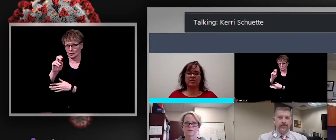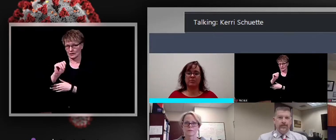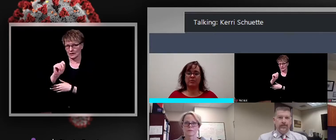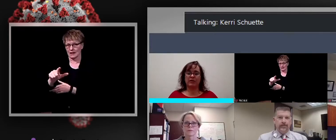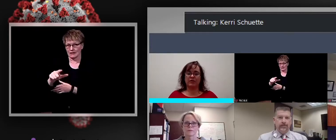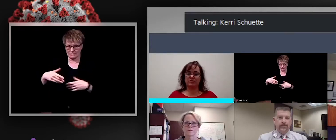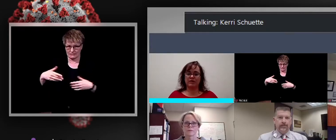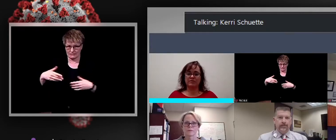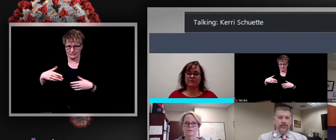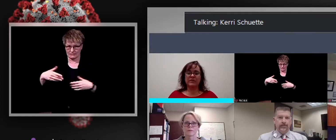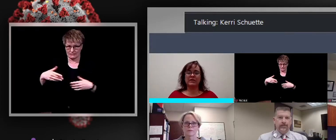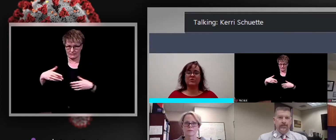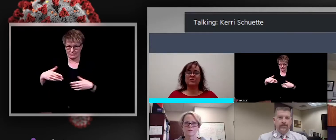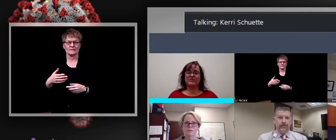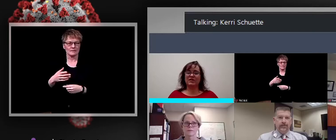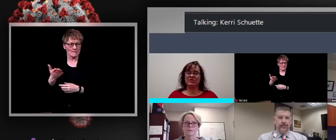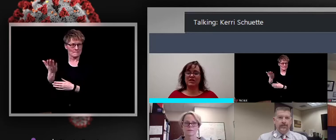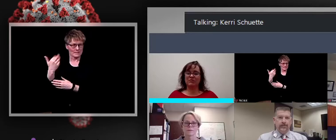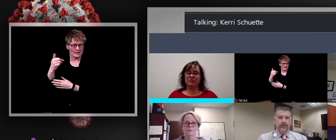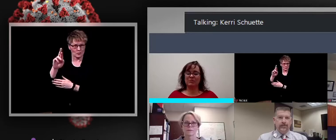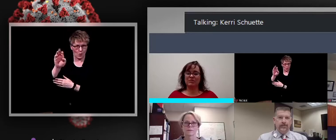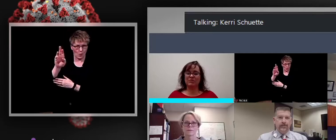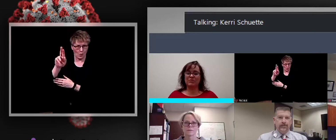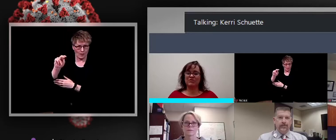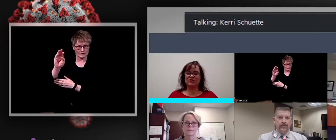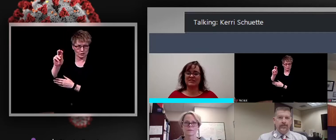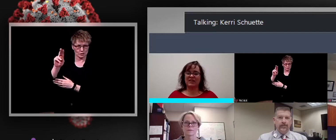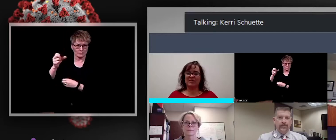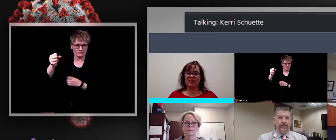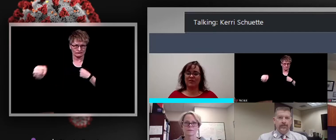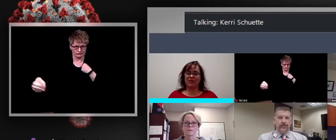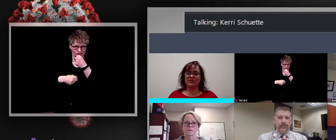Schurig, our Public Health Director. We have Dr. Karen Ramstrom, who's Shasta County Health